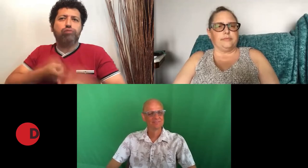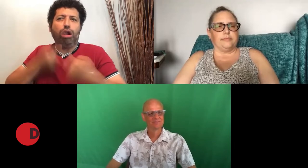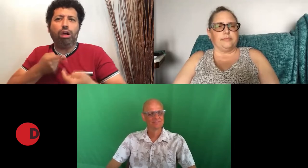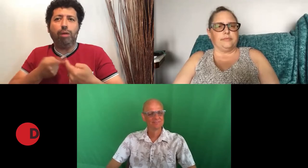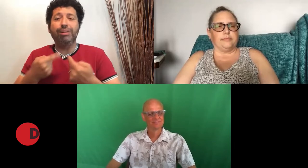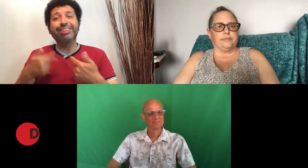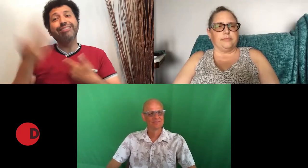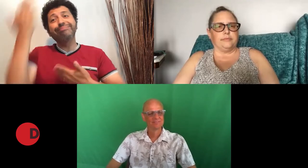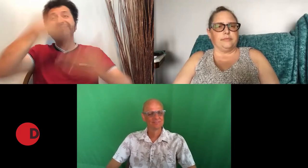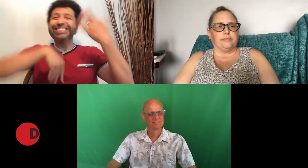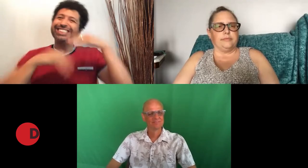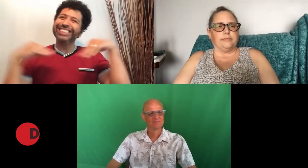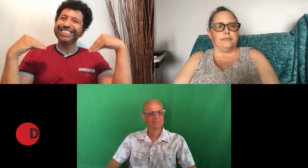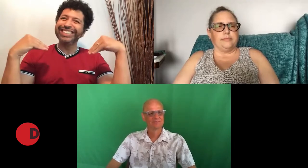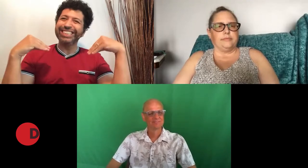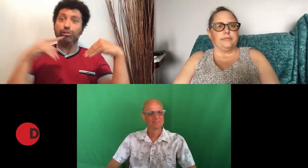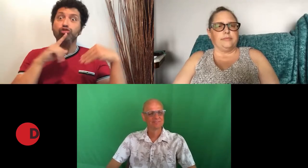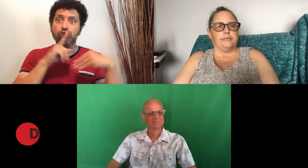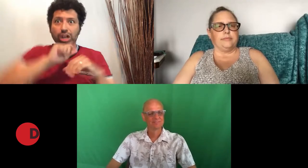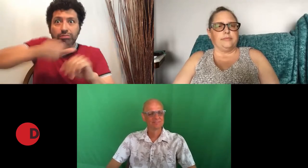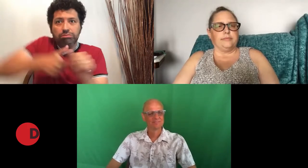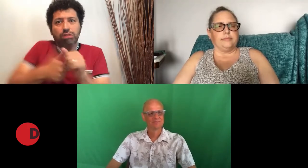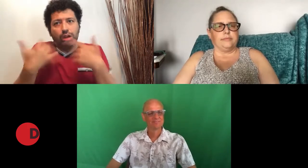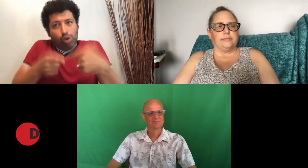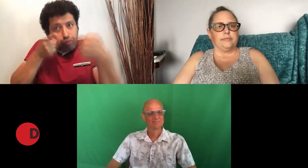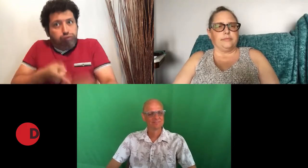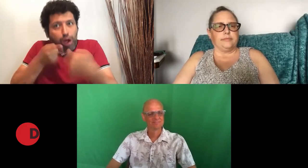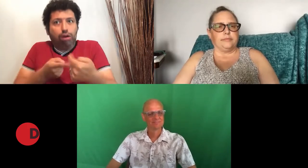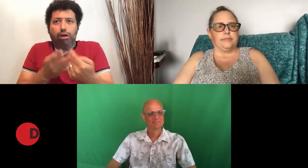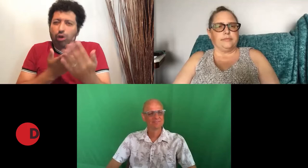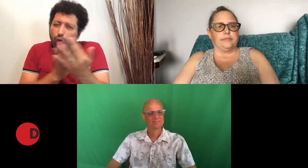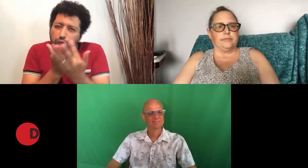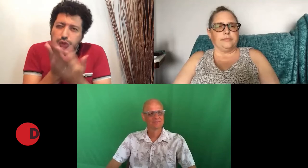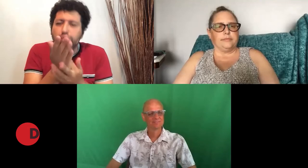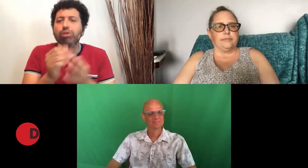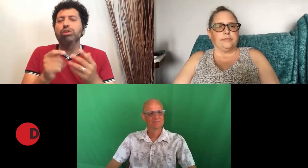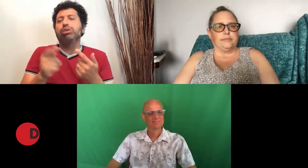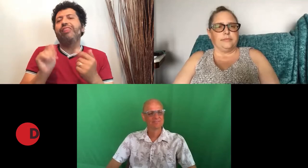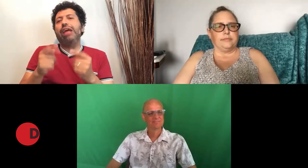our struggles and putting on a front while dealing and going through it,